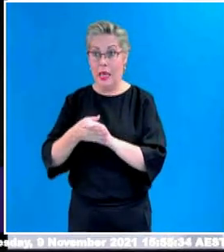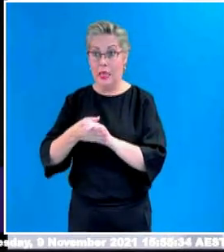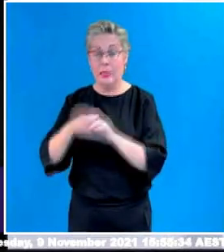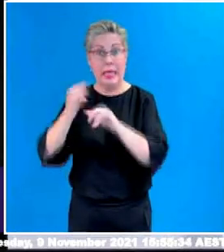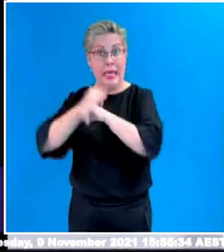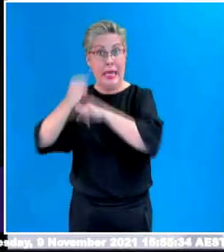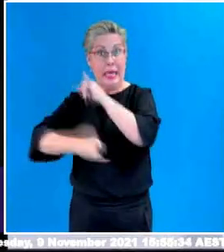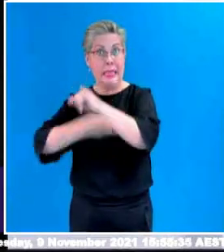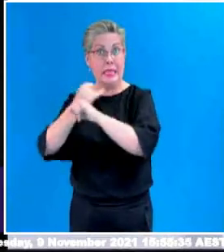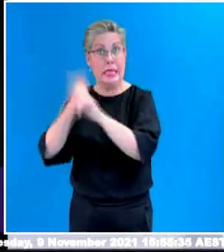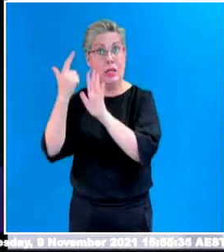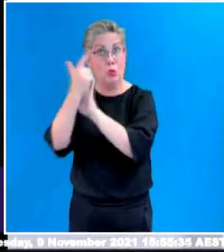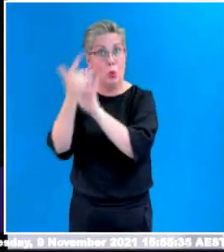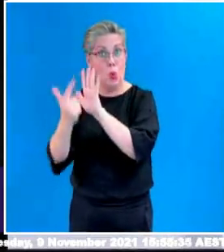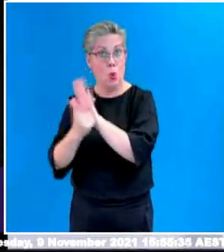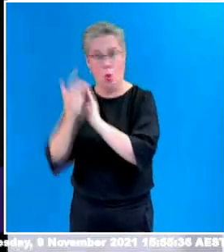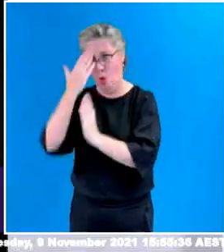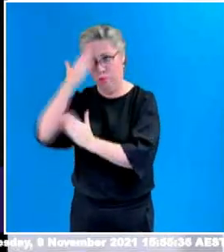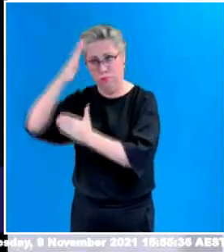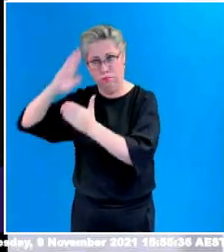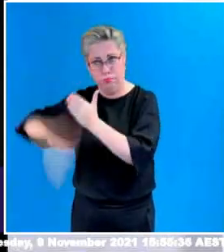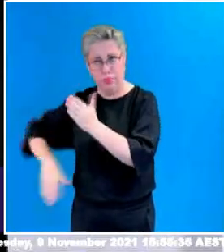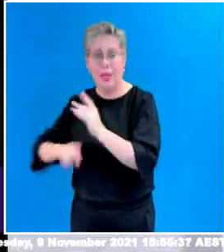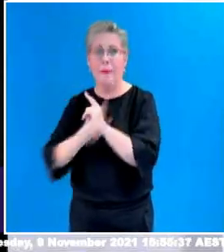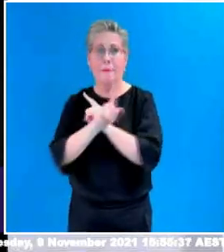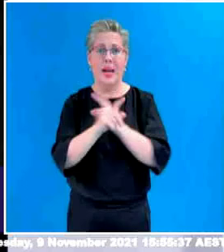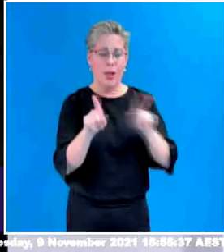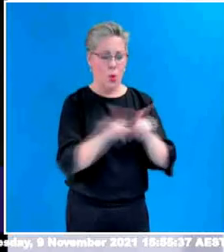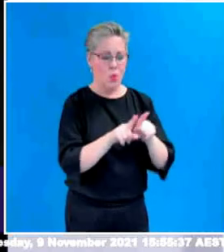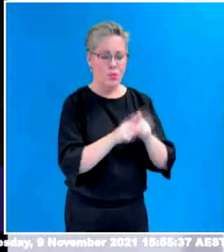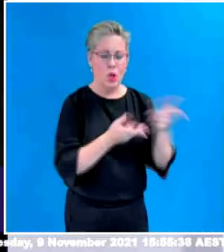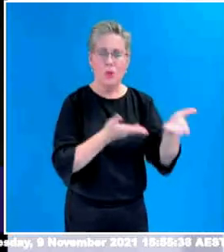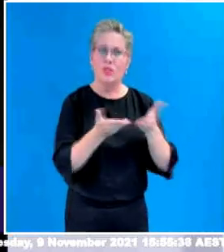That's part of state practice with respect to the focal point?